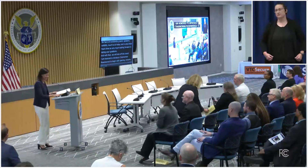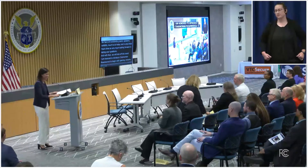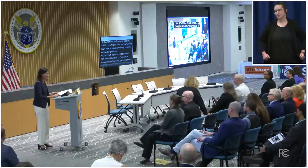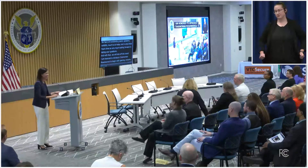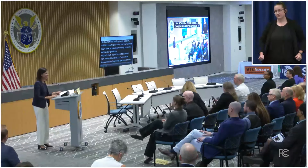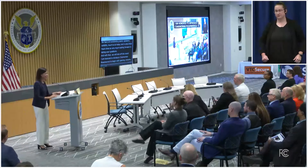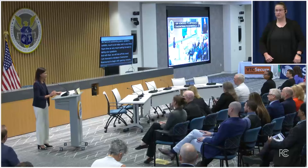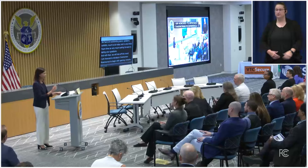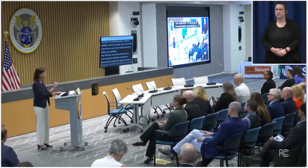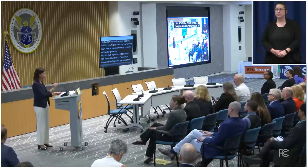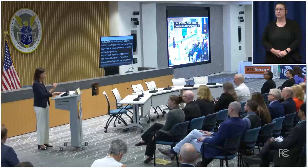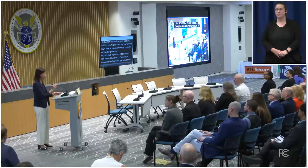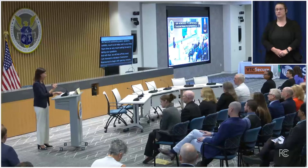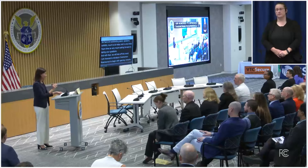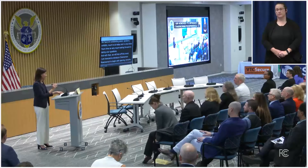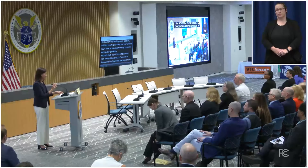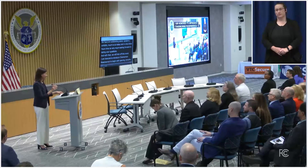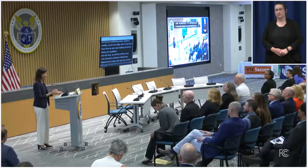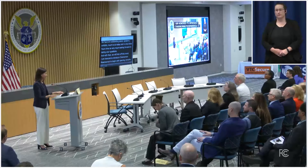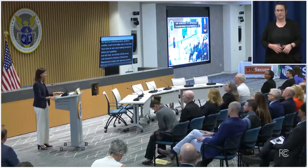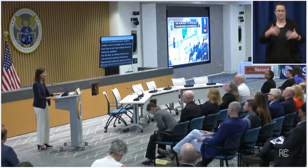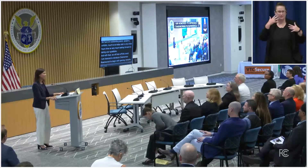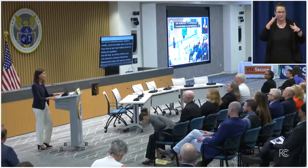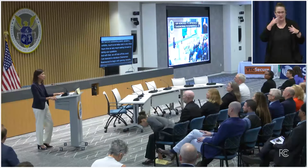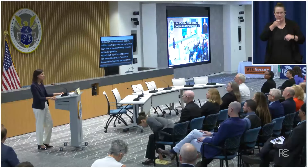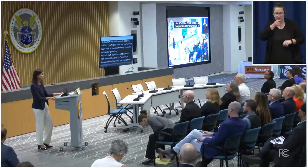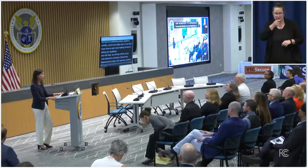I AM HONORED TO INTRODUCE